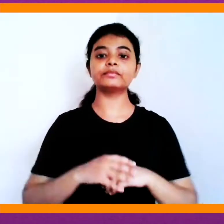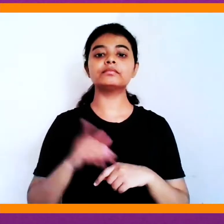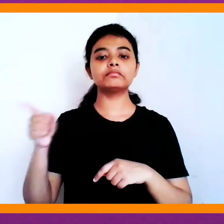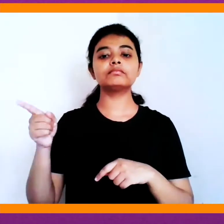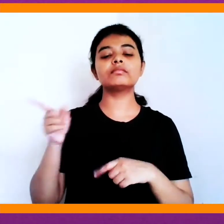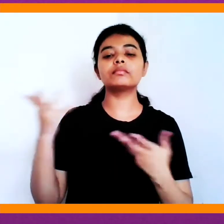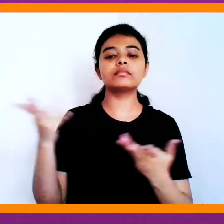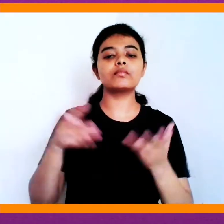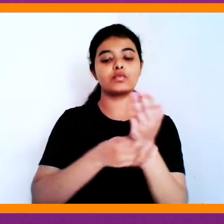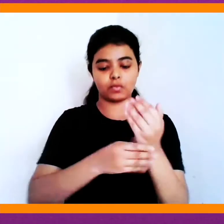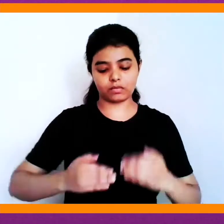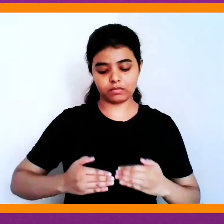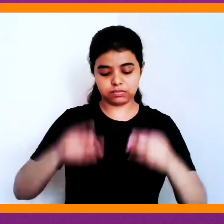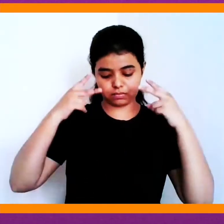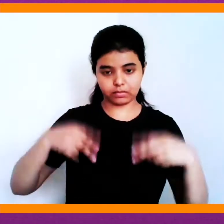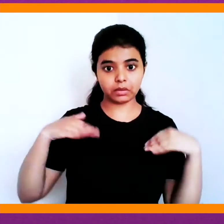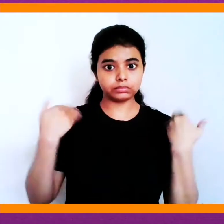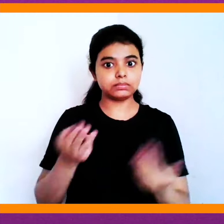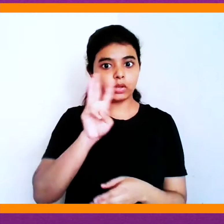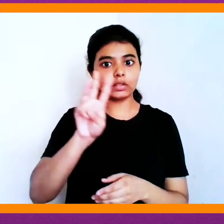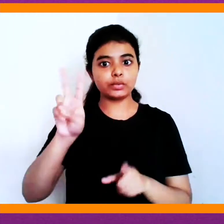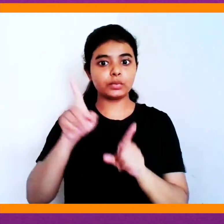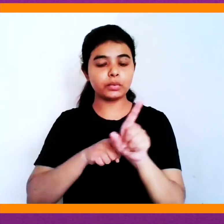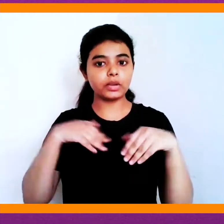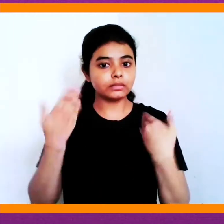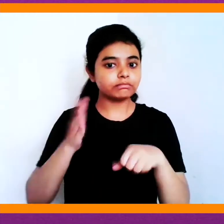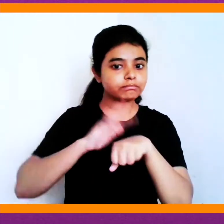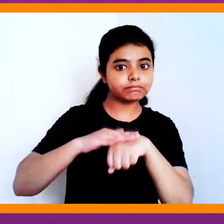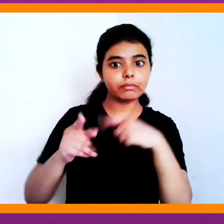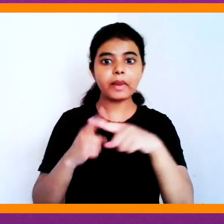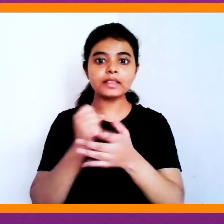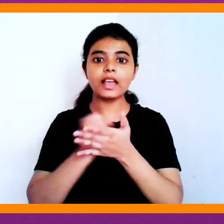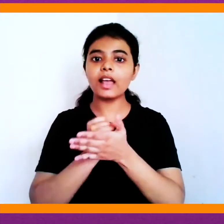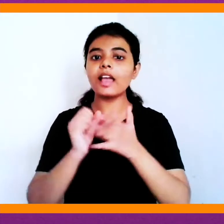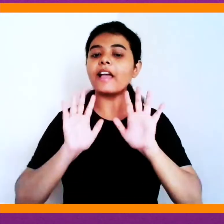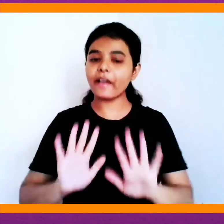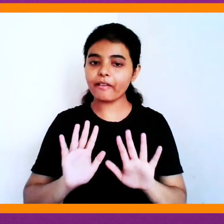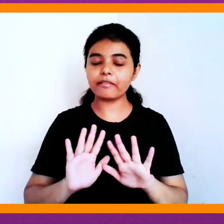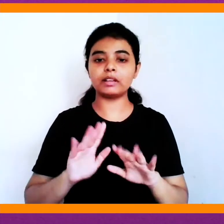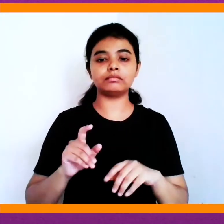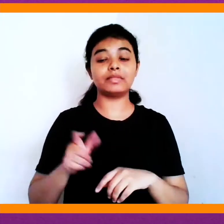the last 32 years and i also work in the area of sexuality education and prevention of child